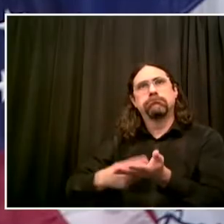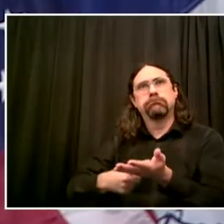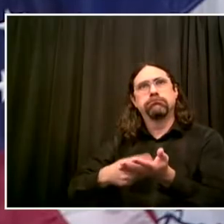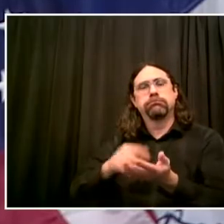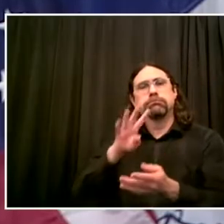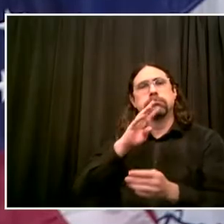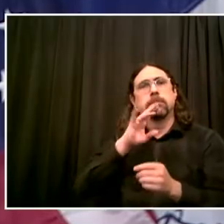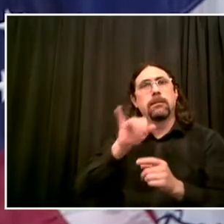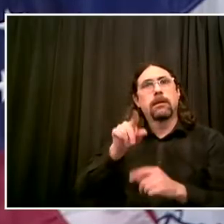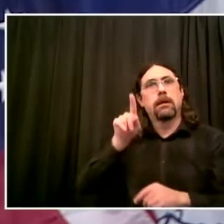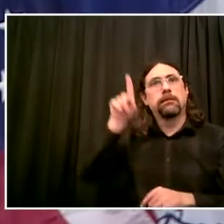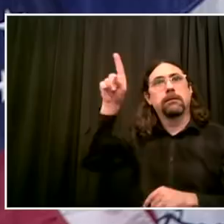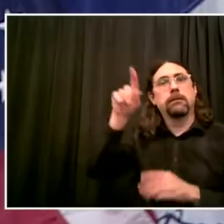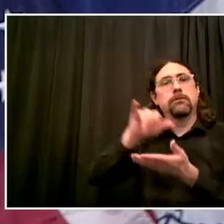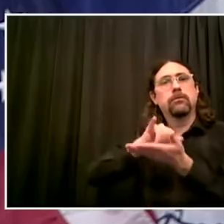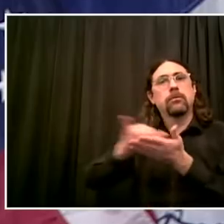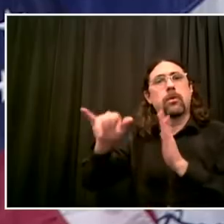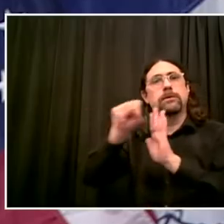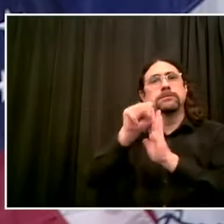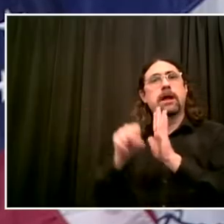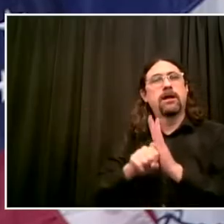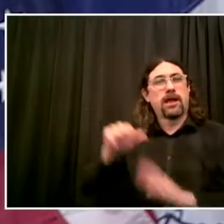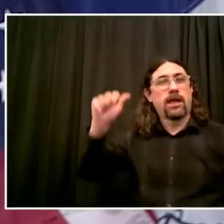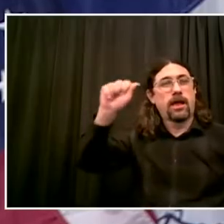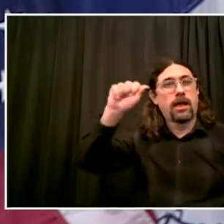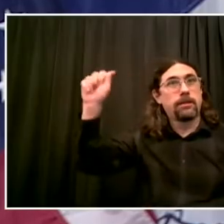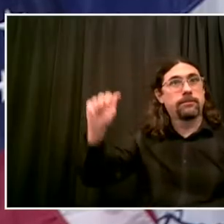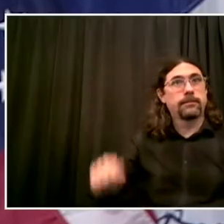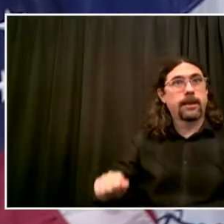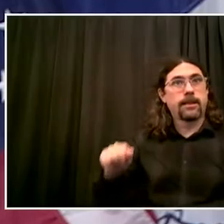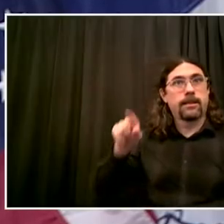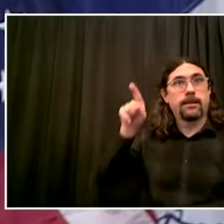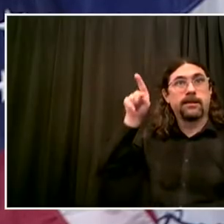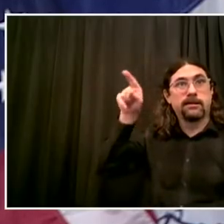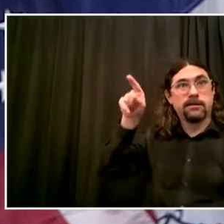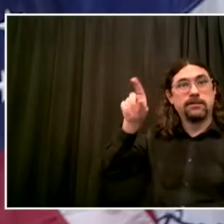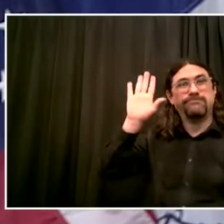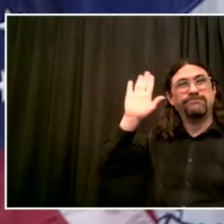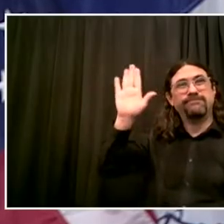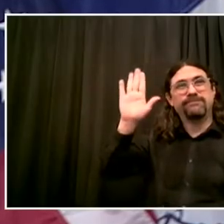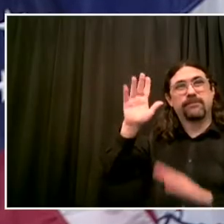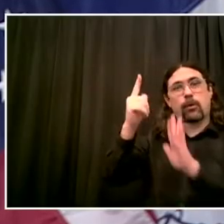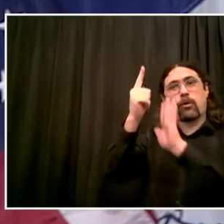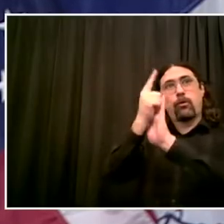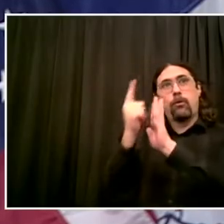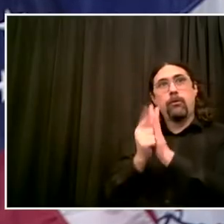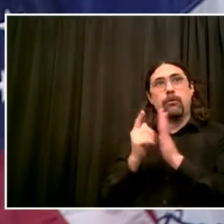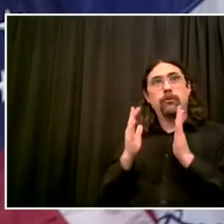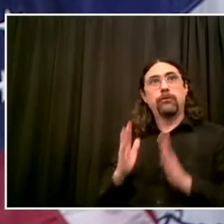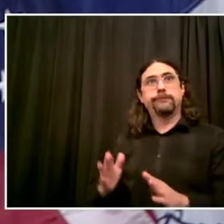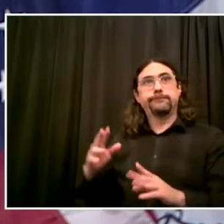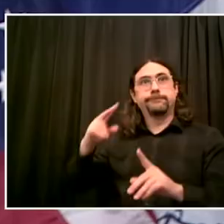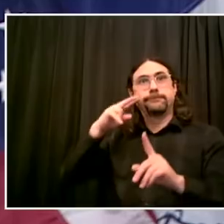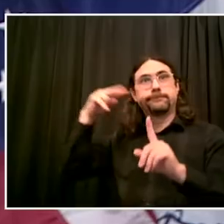FROM WHAT I REPORTED ON AND WHAT MY COLLEAGUES HAVE REPORTED ON COMING OUT OF